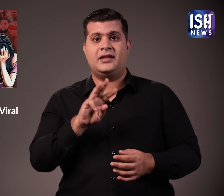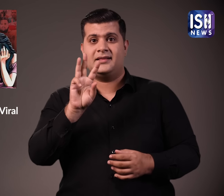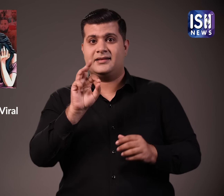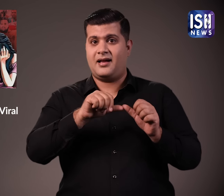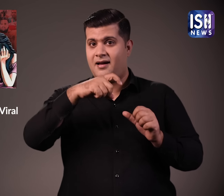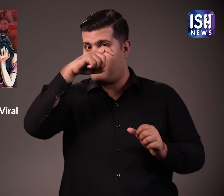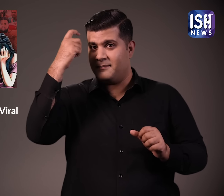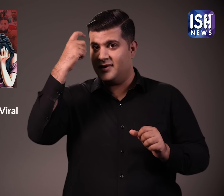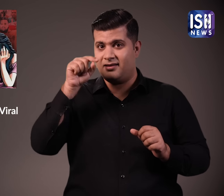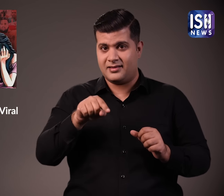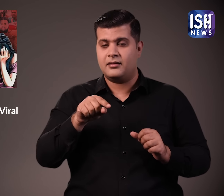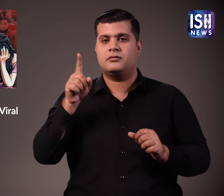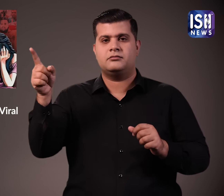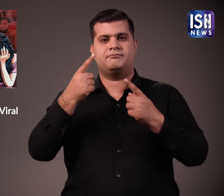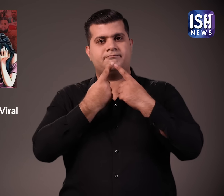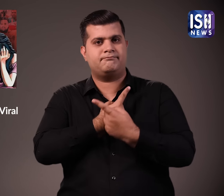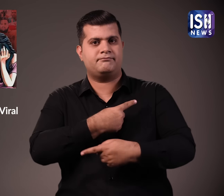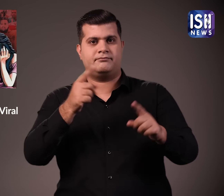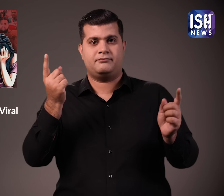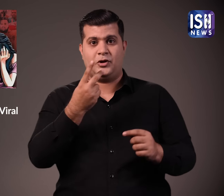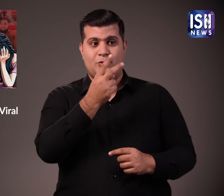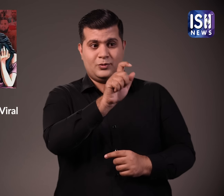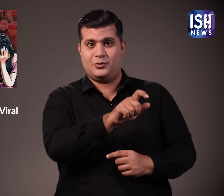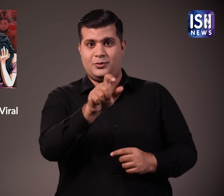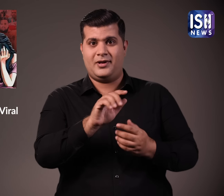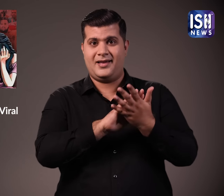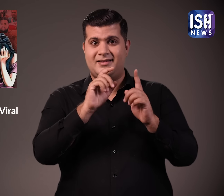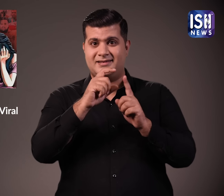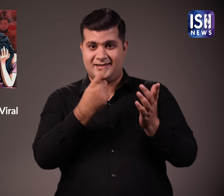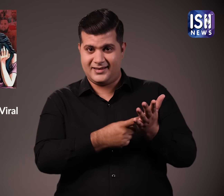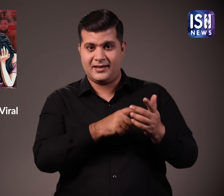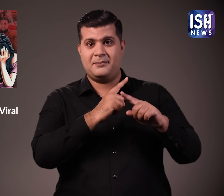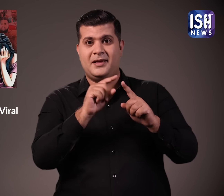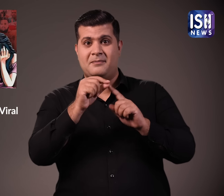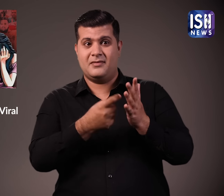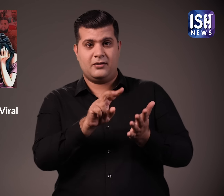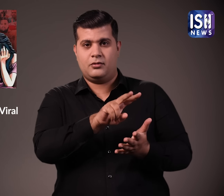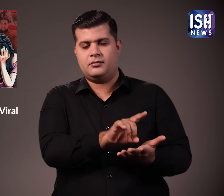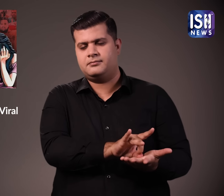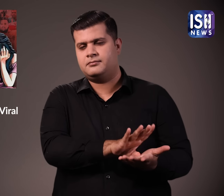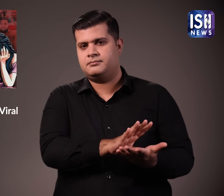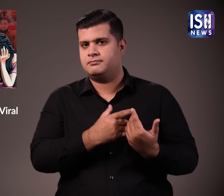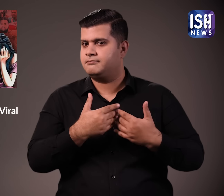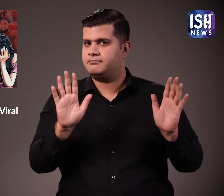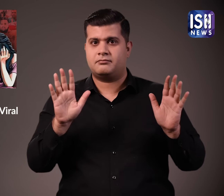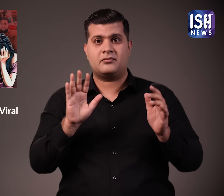On 30th April 2024, JD (S) announced that HD Revanna and Prajwal have been suspended